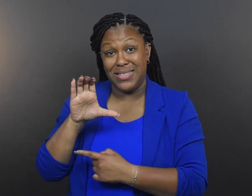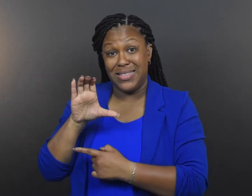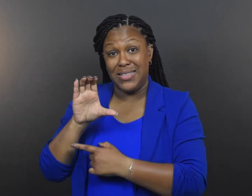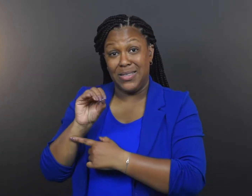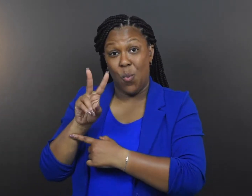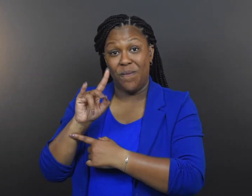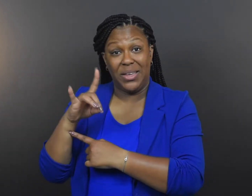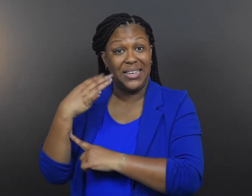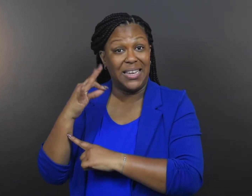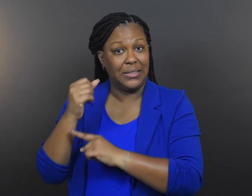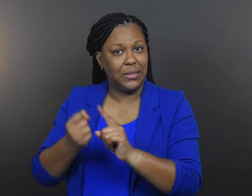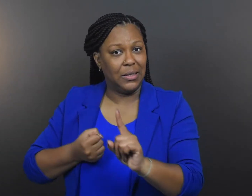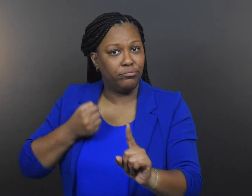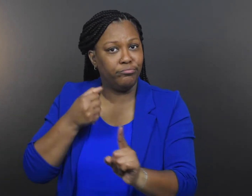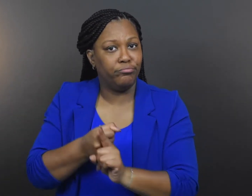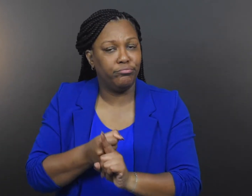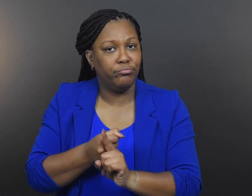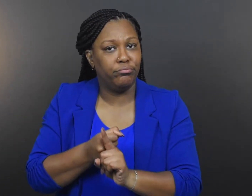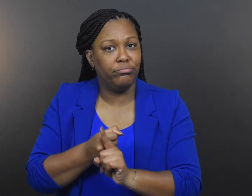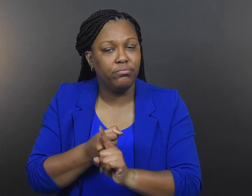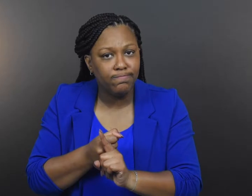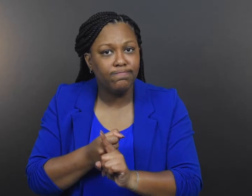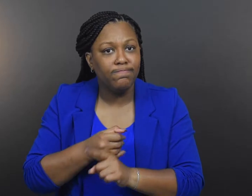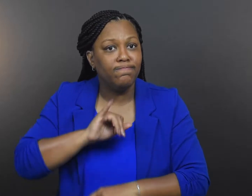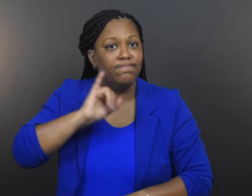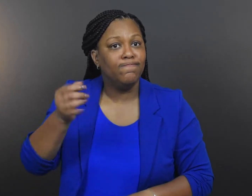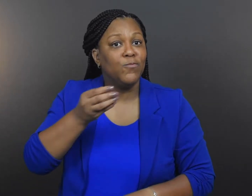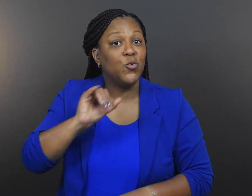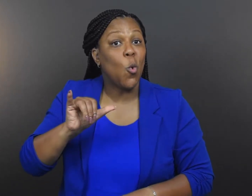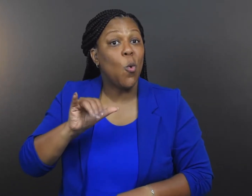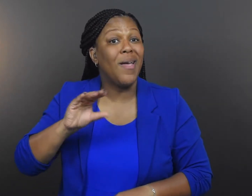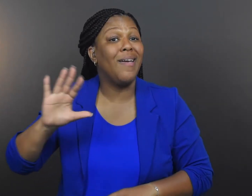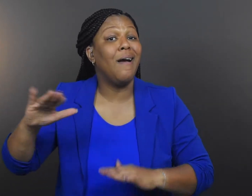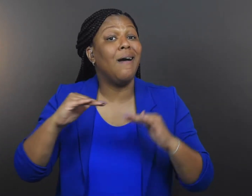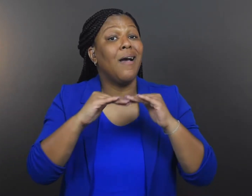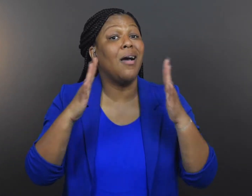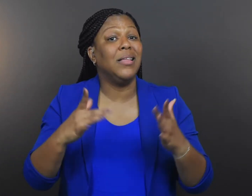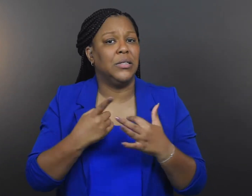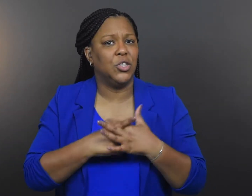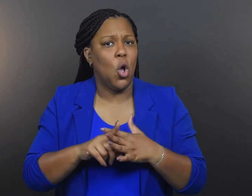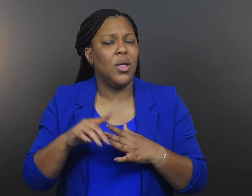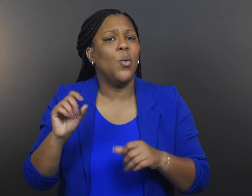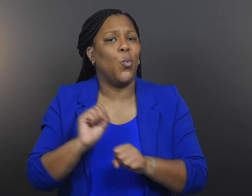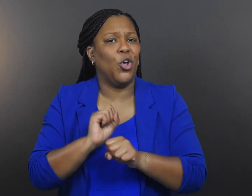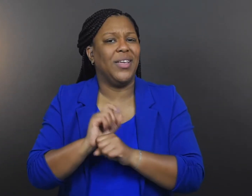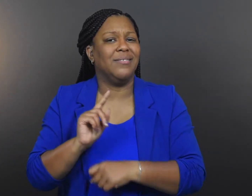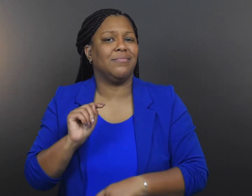But when COVID-19 struck and Joy and her colleagues started teleworking,